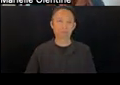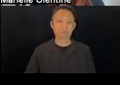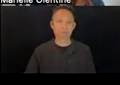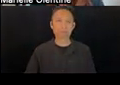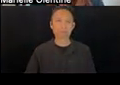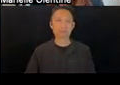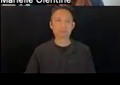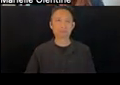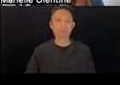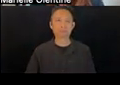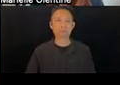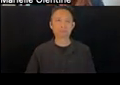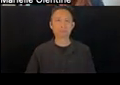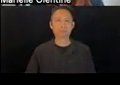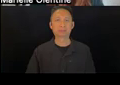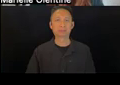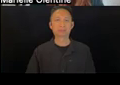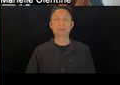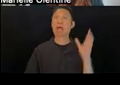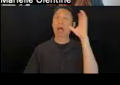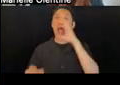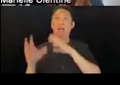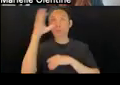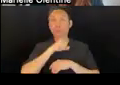For the room, should we be on Zoom, too, for chat purposes?